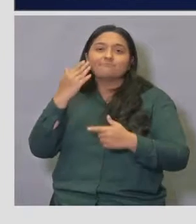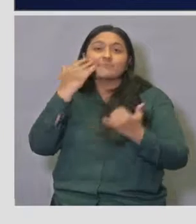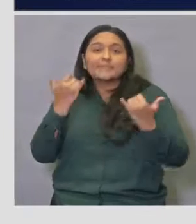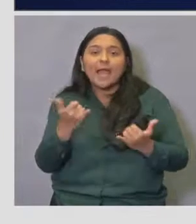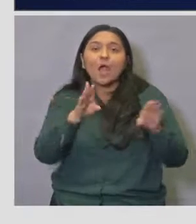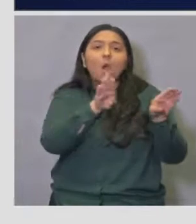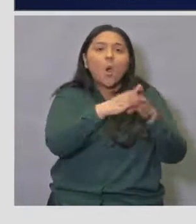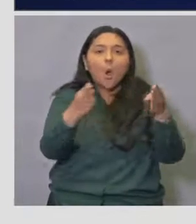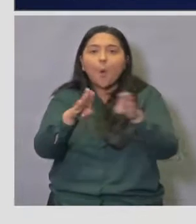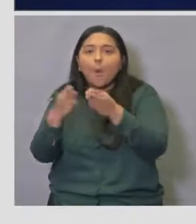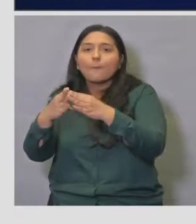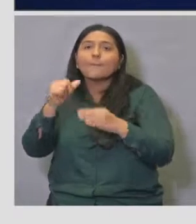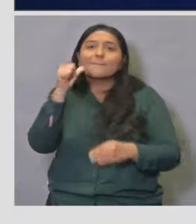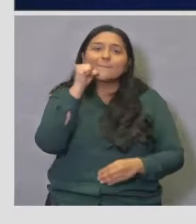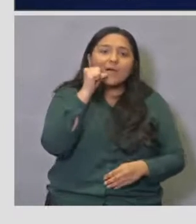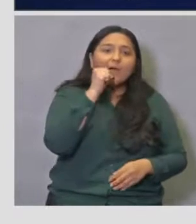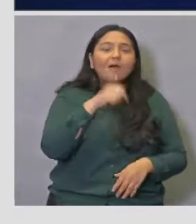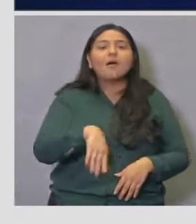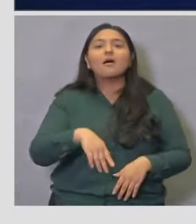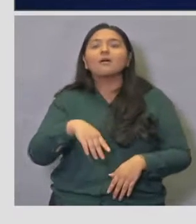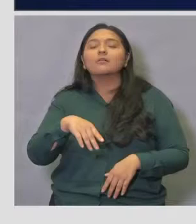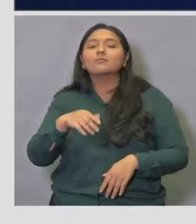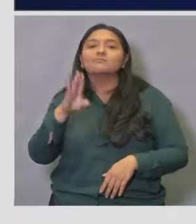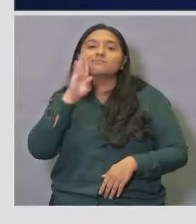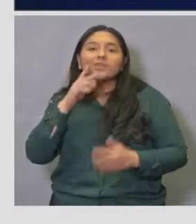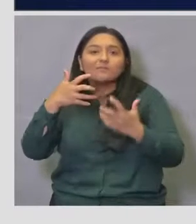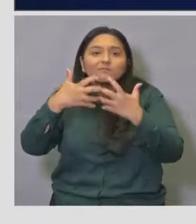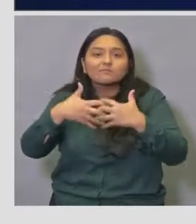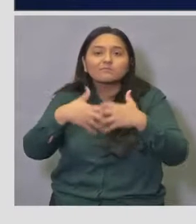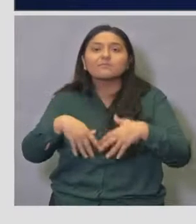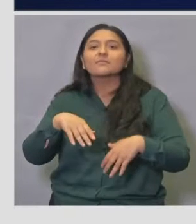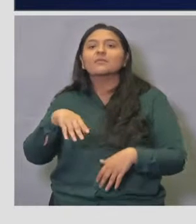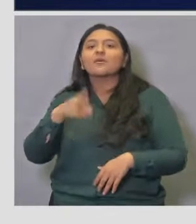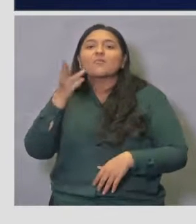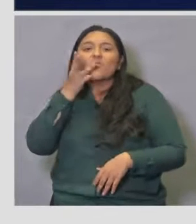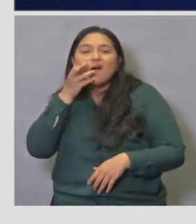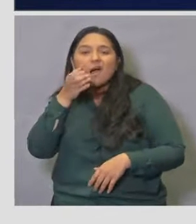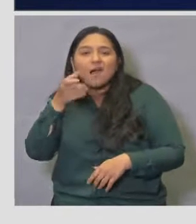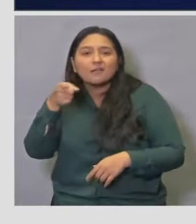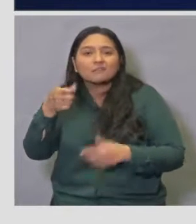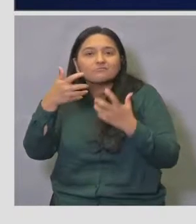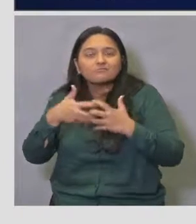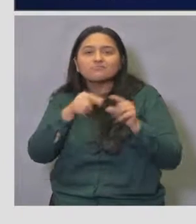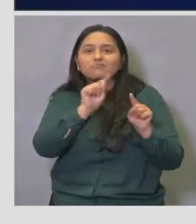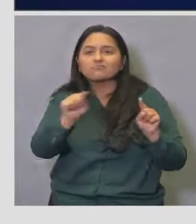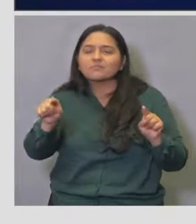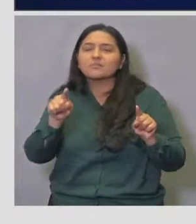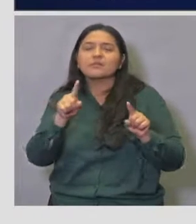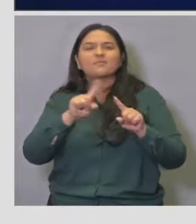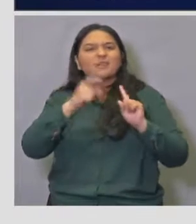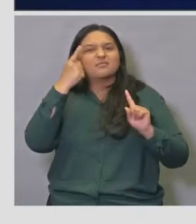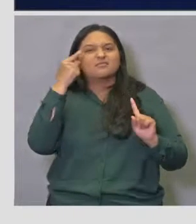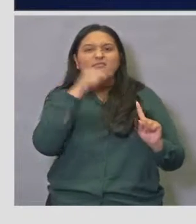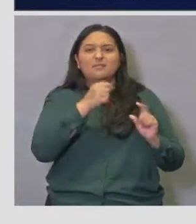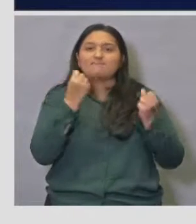WE ARE NOW OPENING UP DISTILLERIES, WINERIES, BARS UP 00 P.M., MOVIE THEATERS